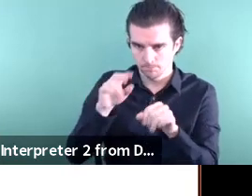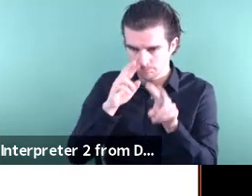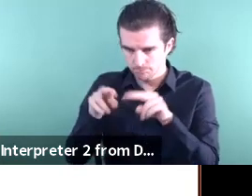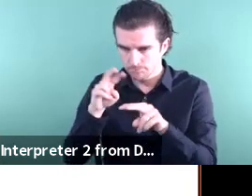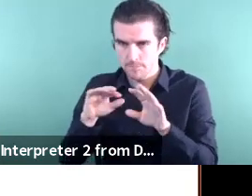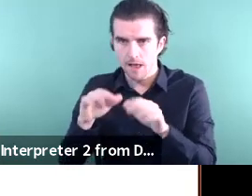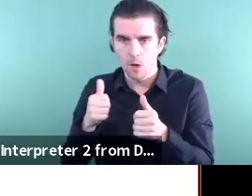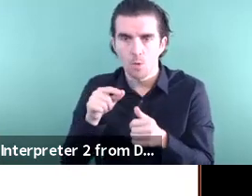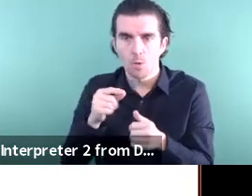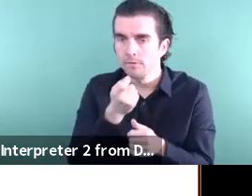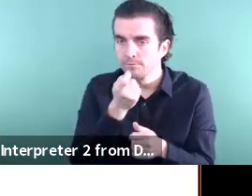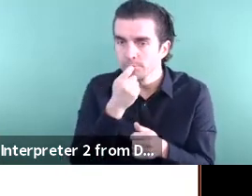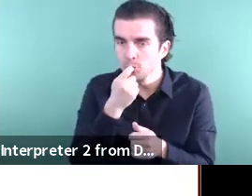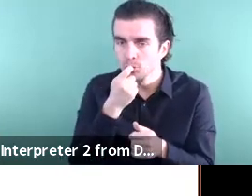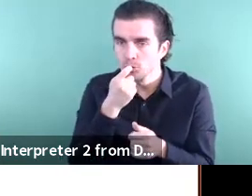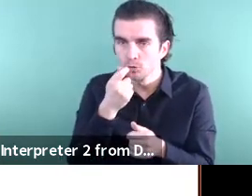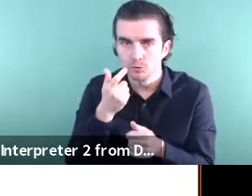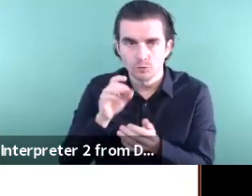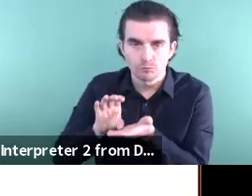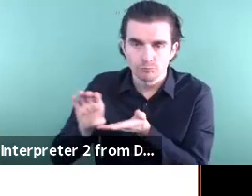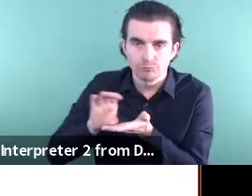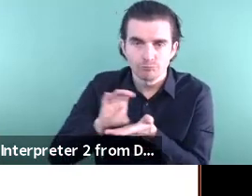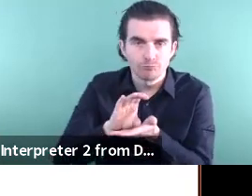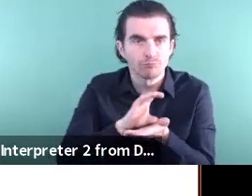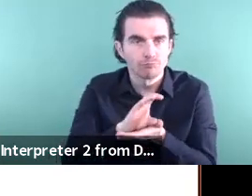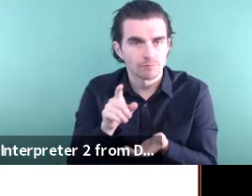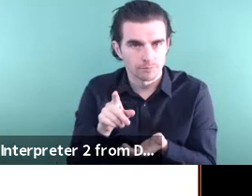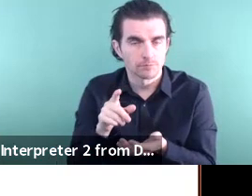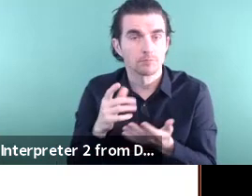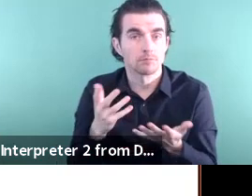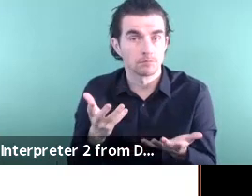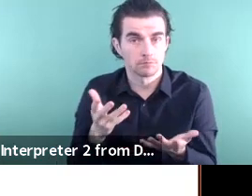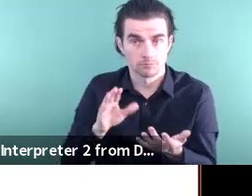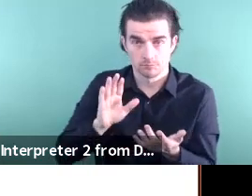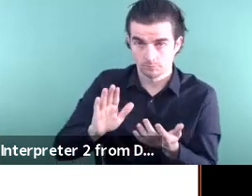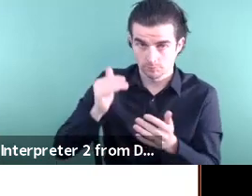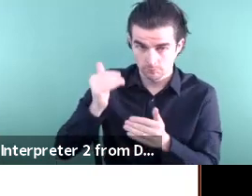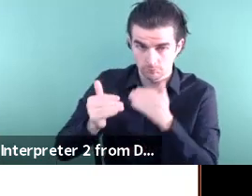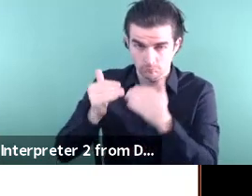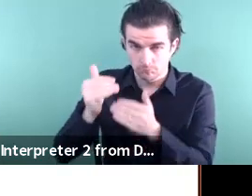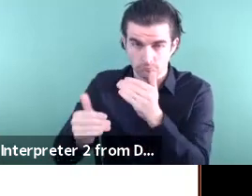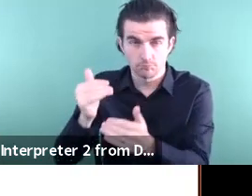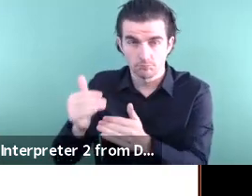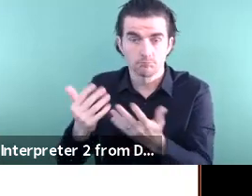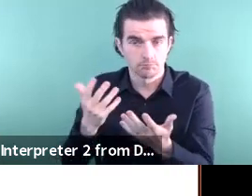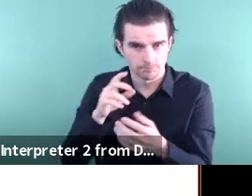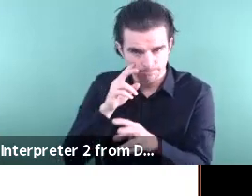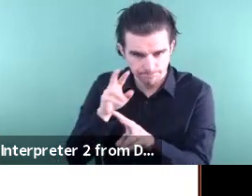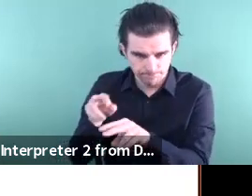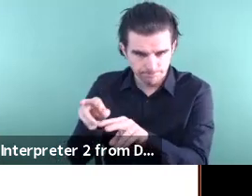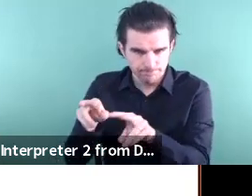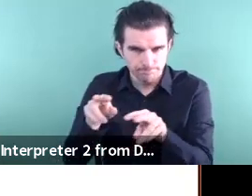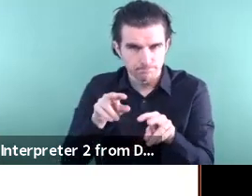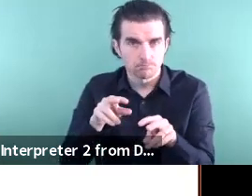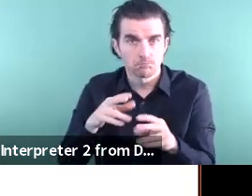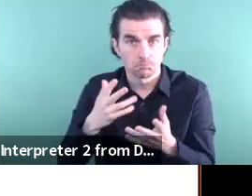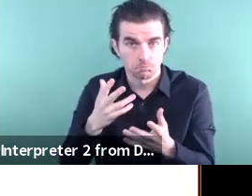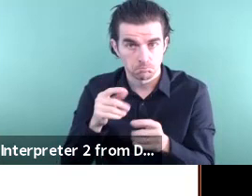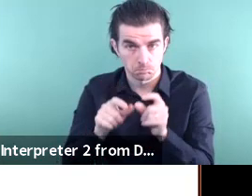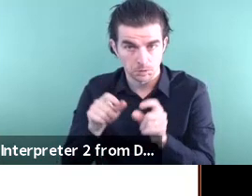directly and use a set of proxies to determine the living standard of the household.